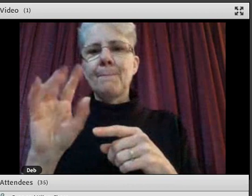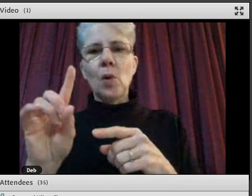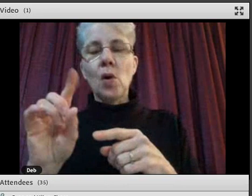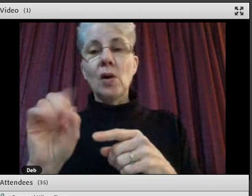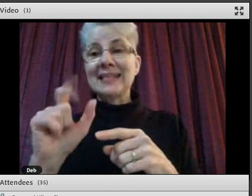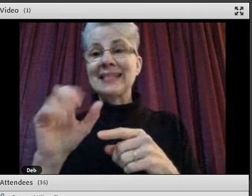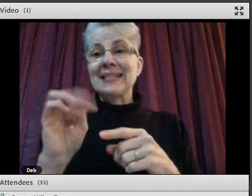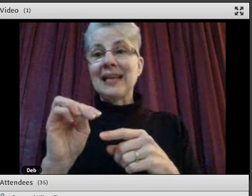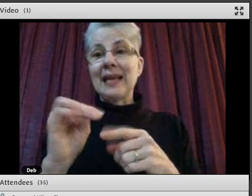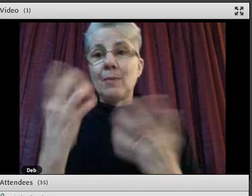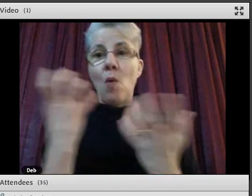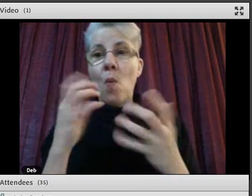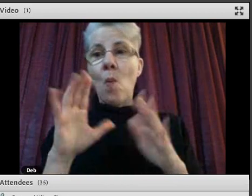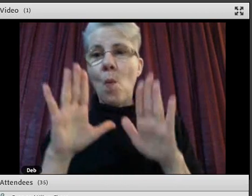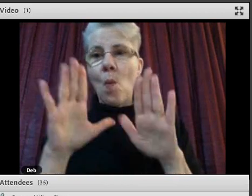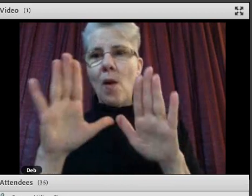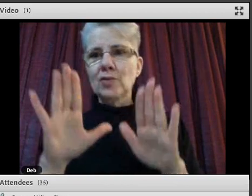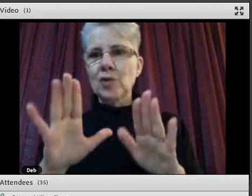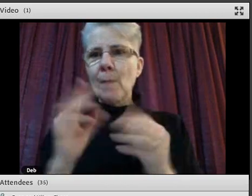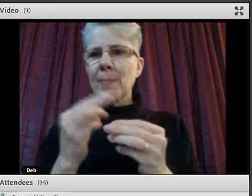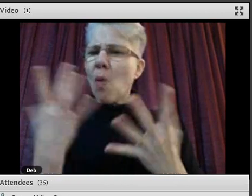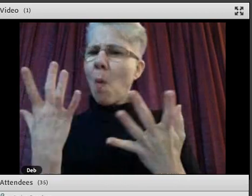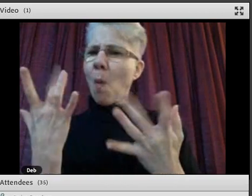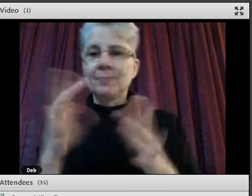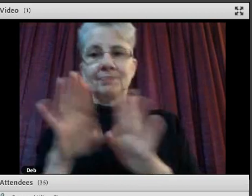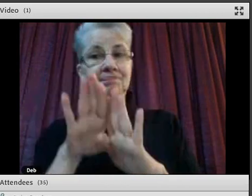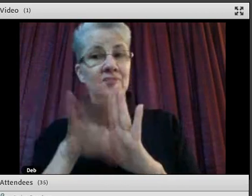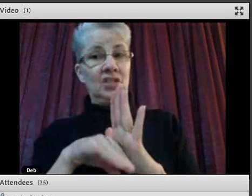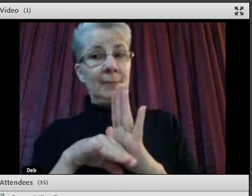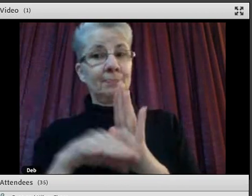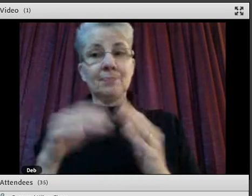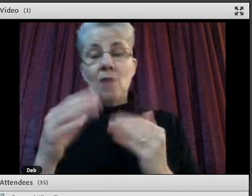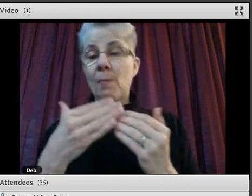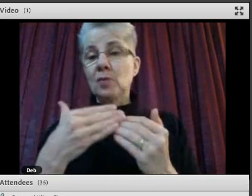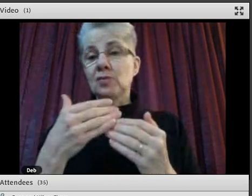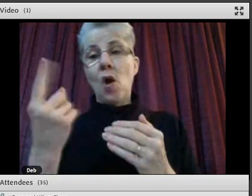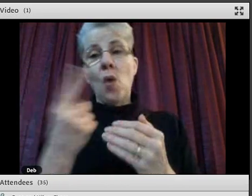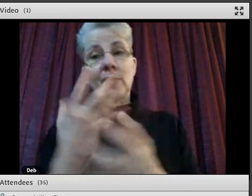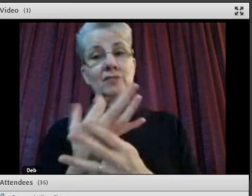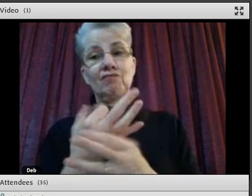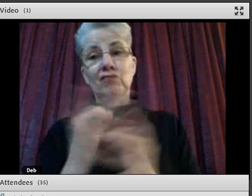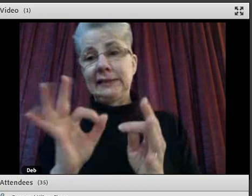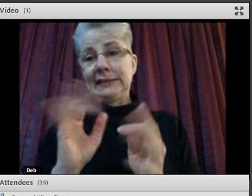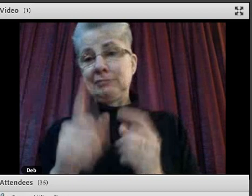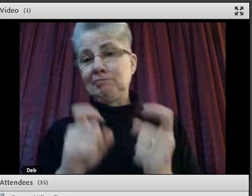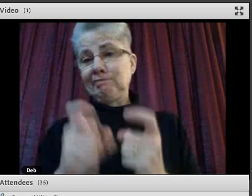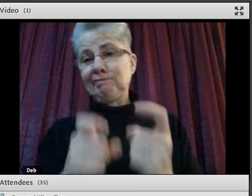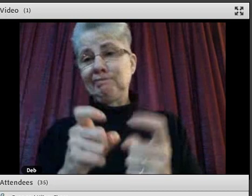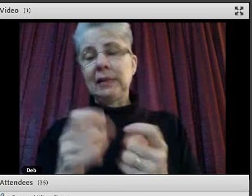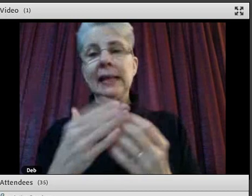It is the S.T.E.A.M. wonder material. So, why? Well, it's cheap, almost always free.